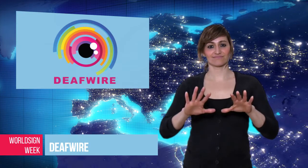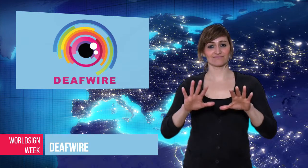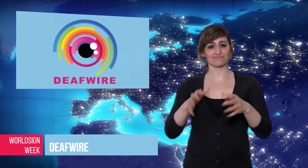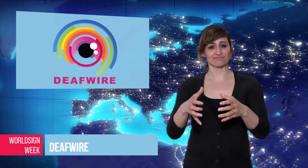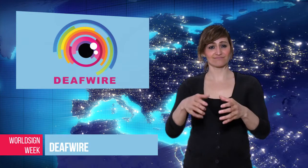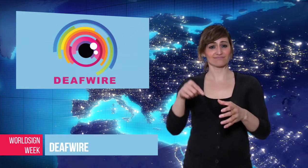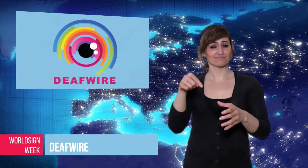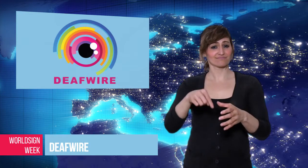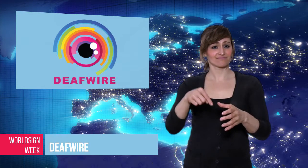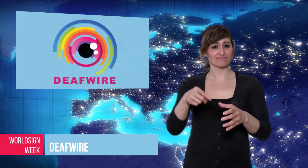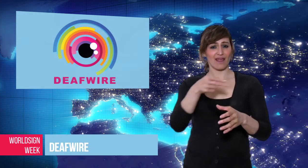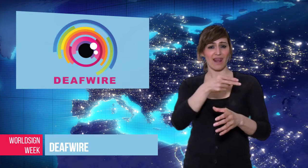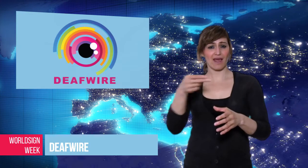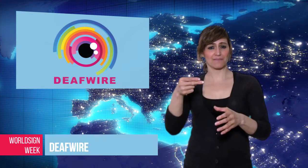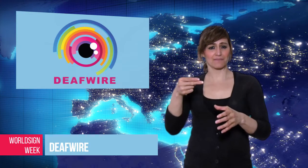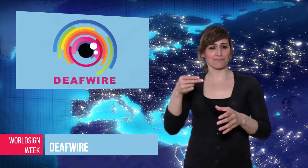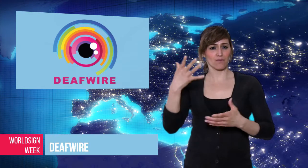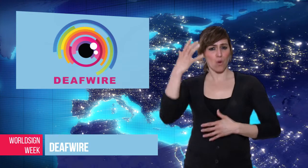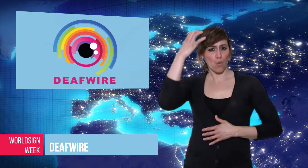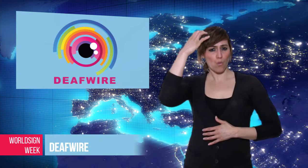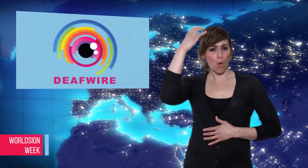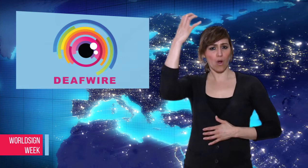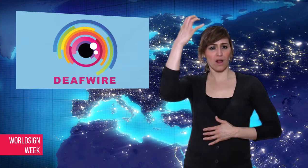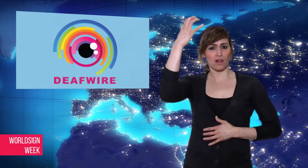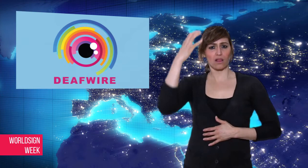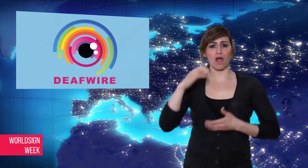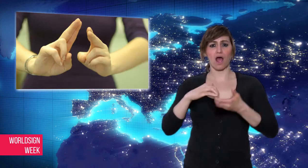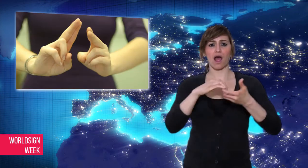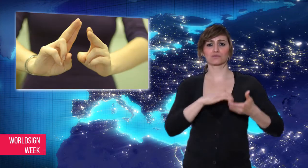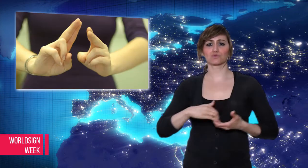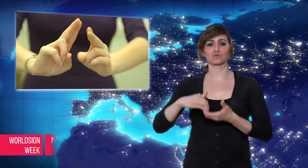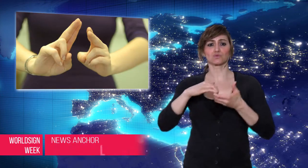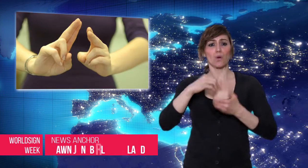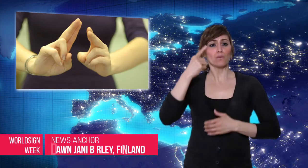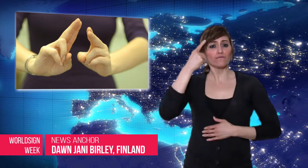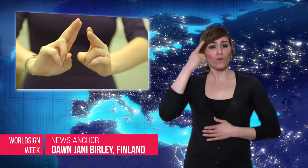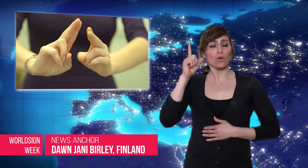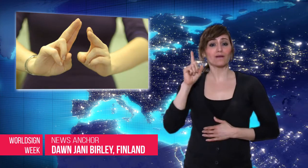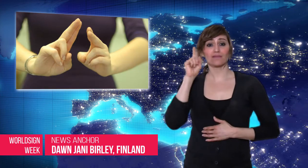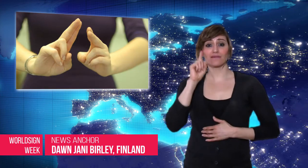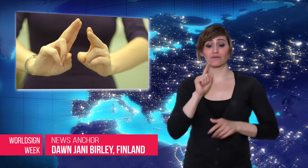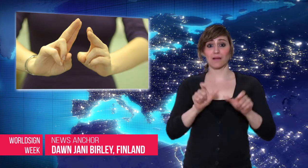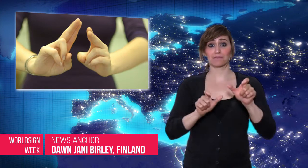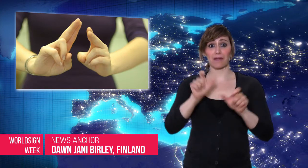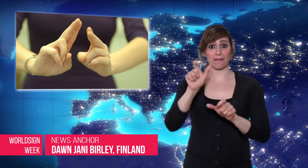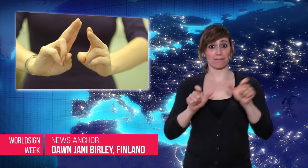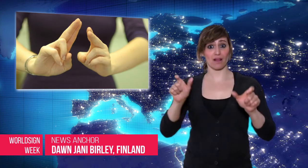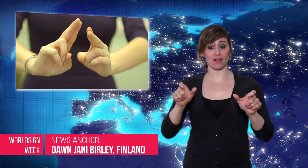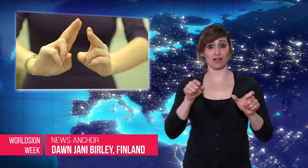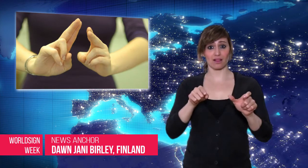Dawn: The Royal Association for Deaf